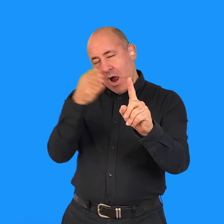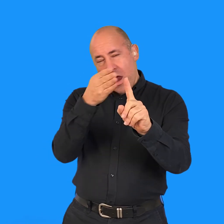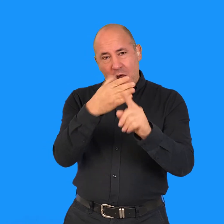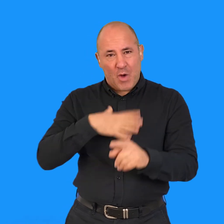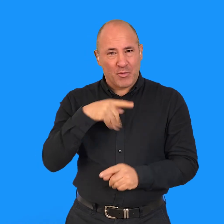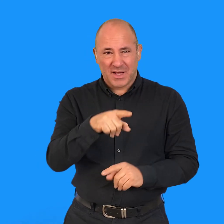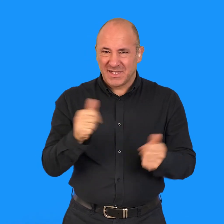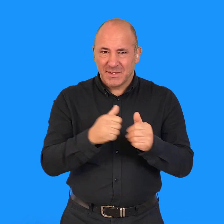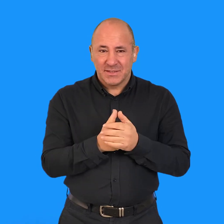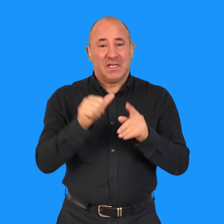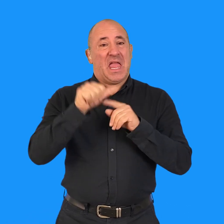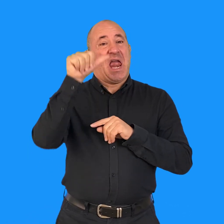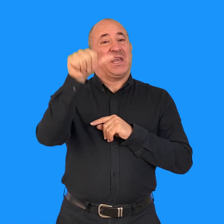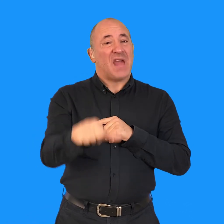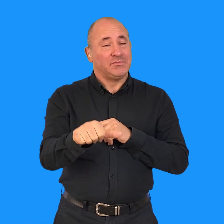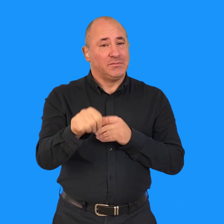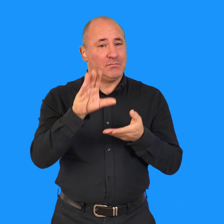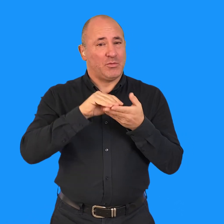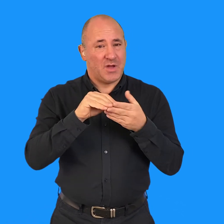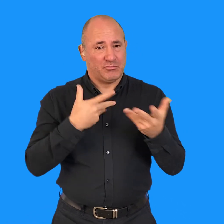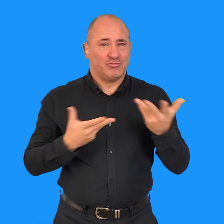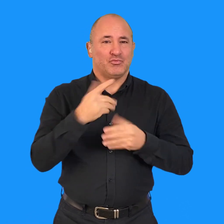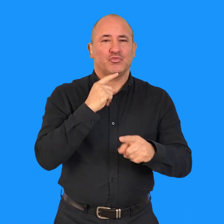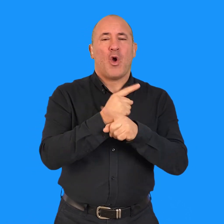Next time, we'll be looking at technology and access,